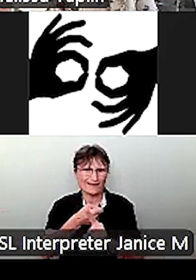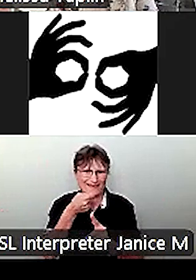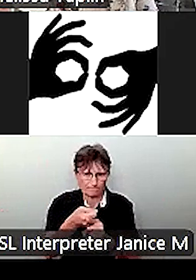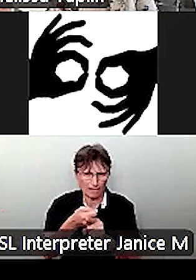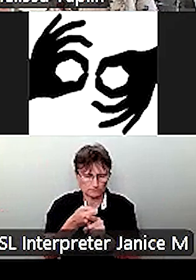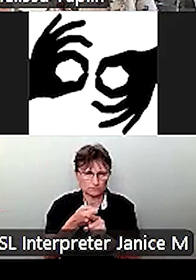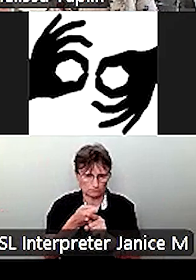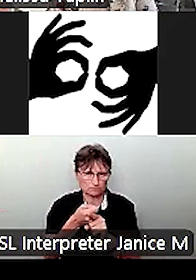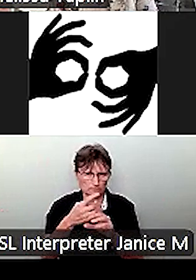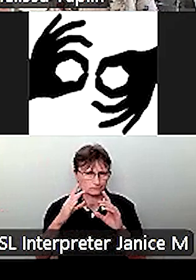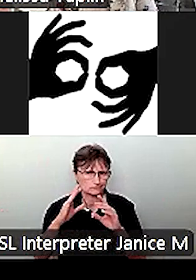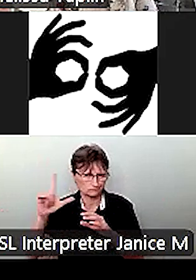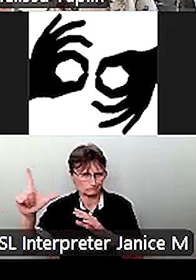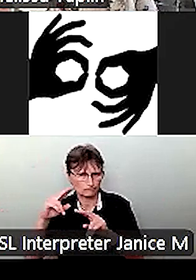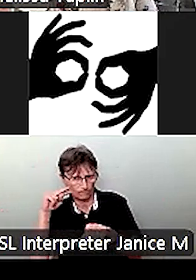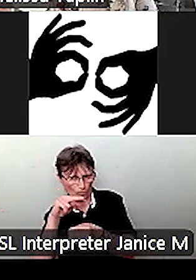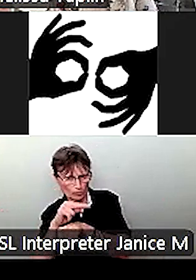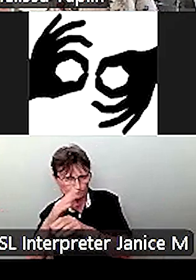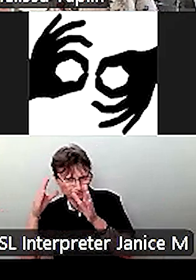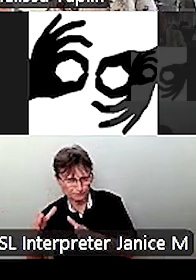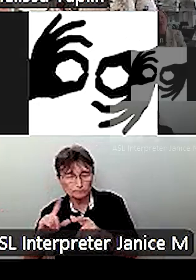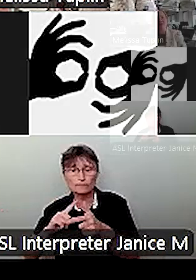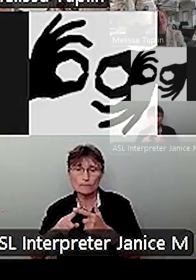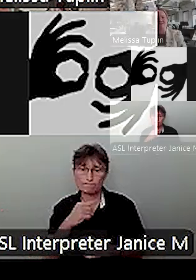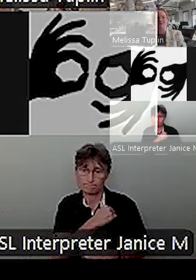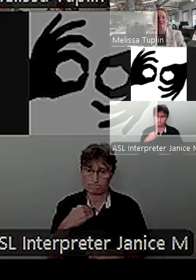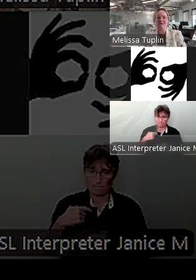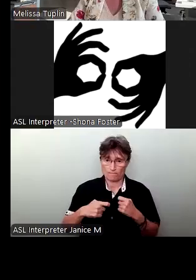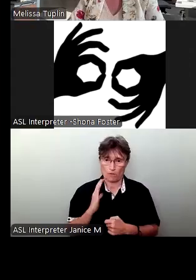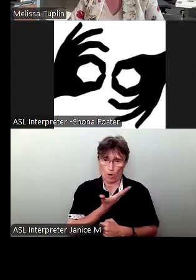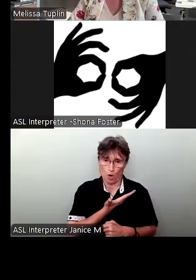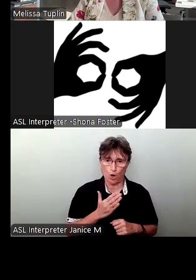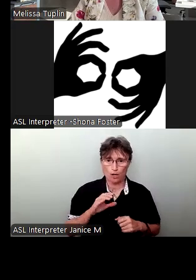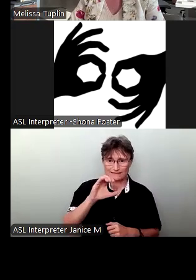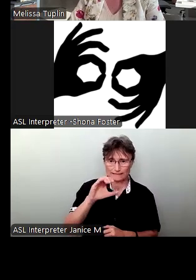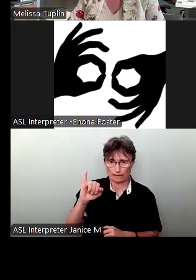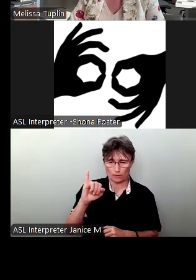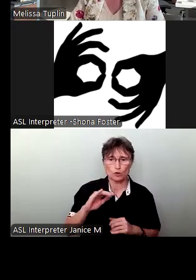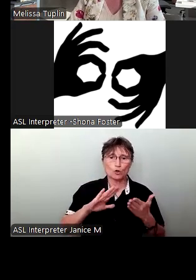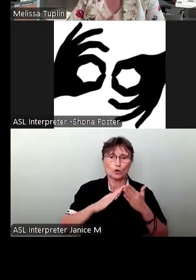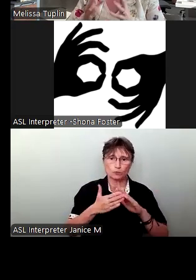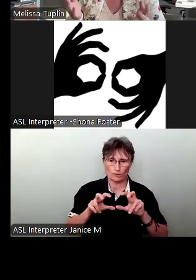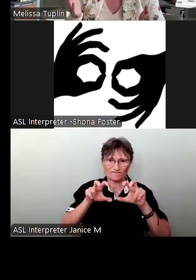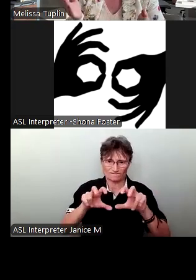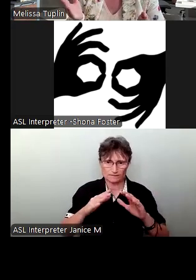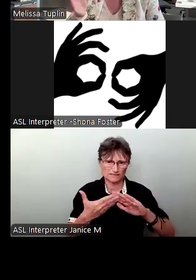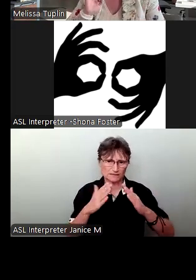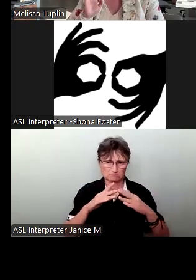and I am joined today by members of the Community Investment team. As you've just heard,